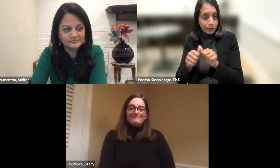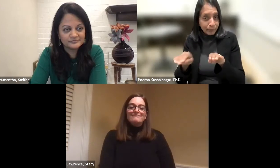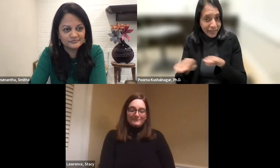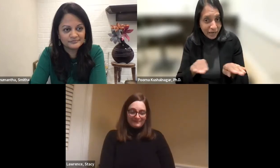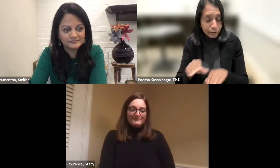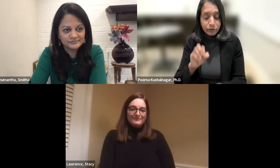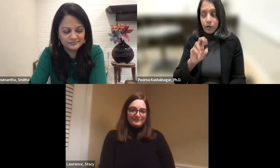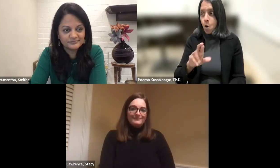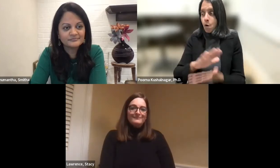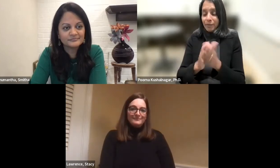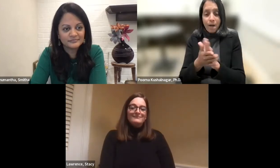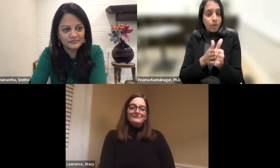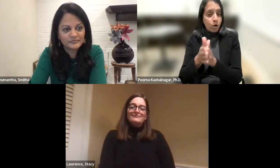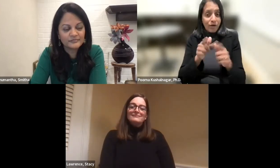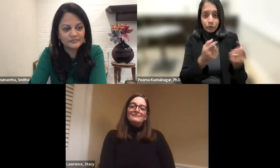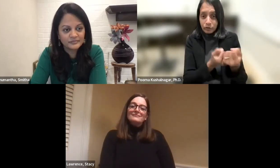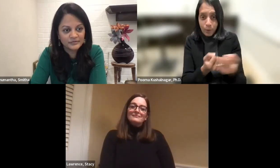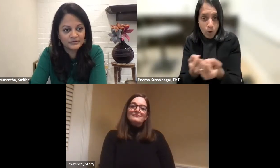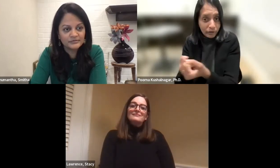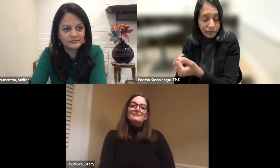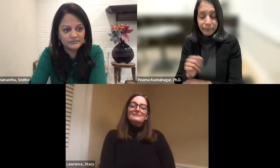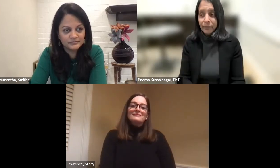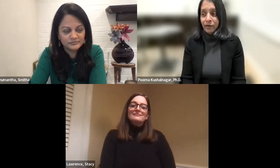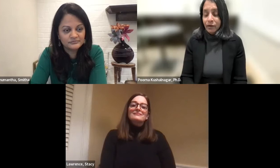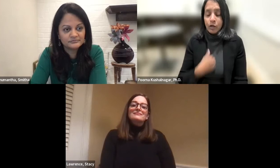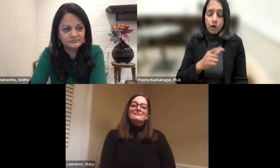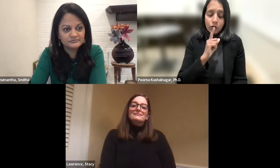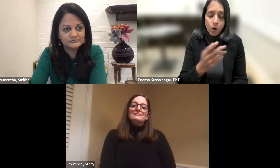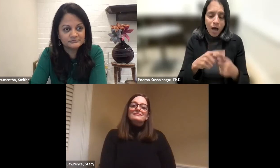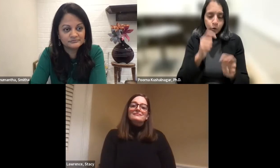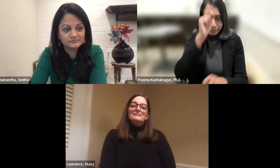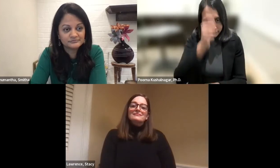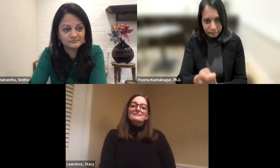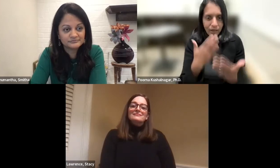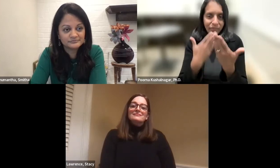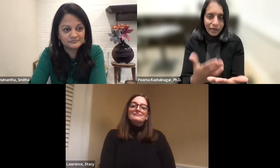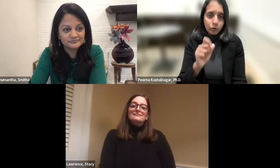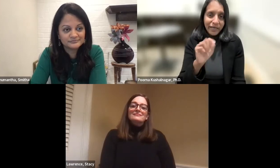they're going to be motivated. It's going to touch them in a way that's going to make them motivated to support the caregivers in their community,